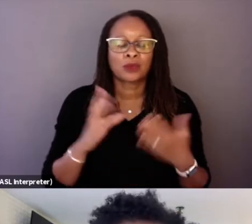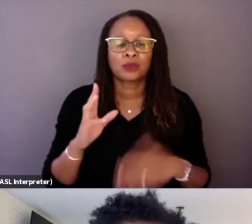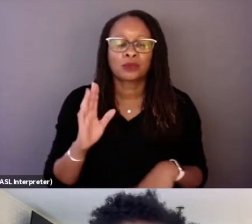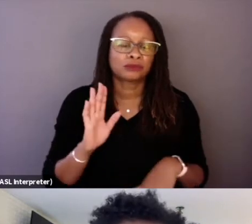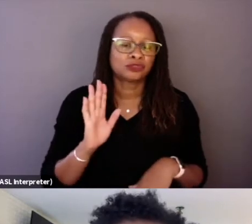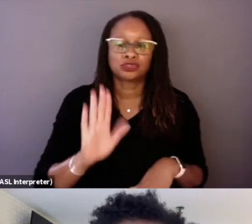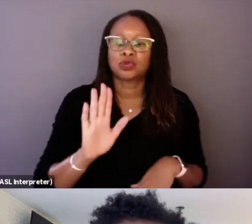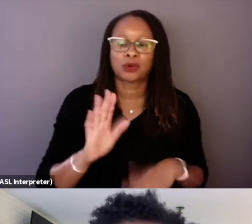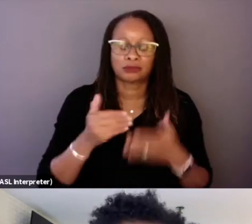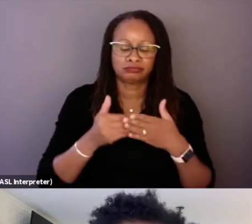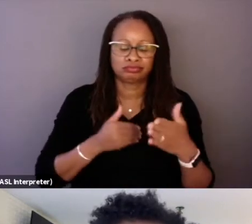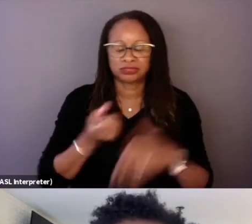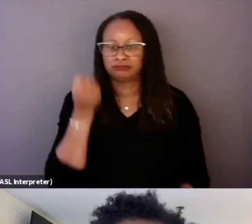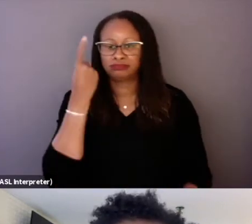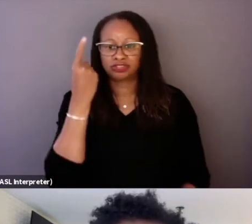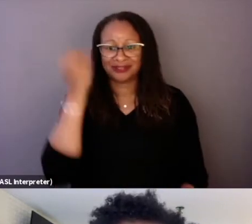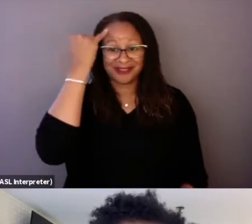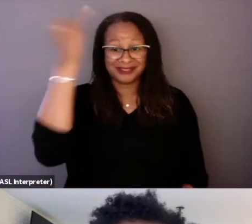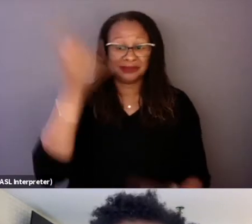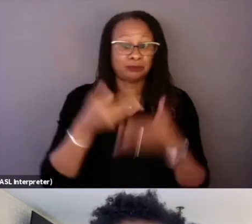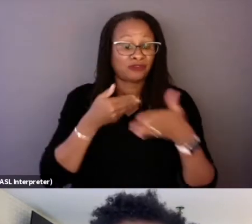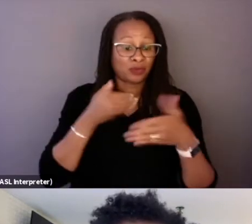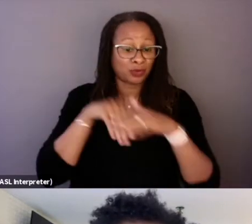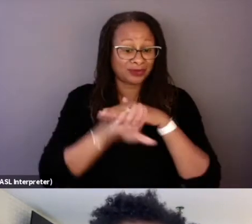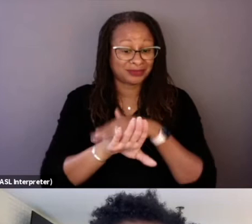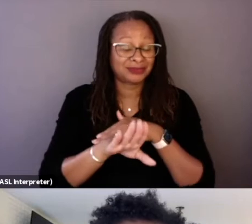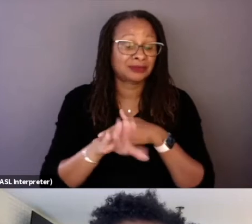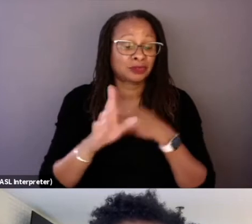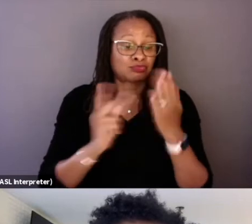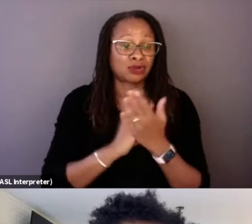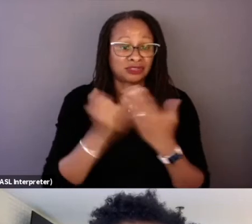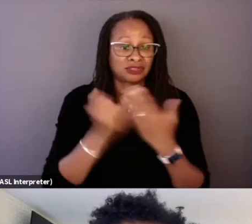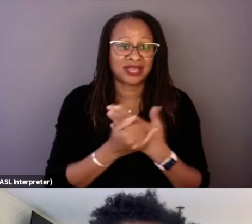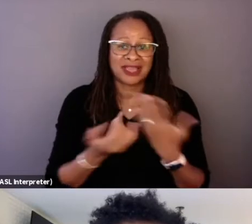preconceived notions coming into this? Was it easy to be objective?